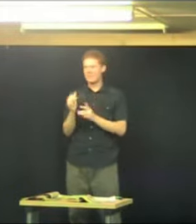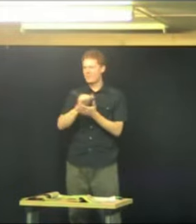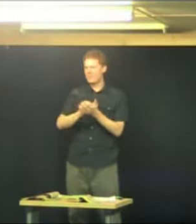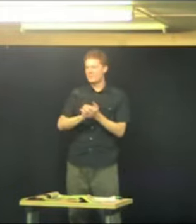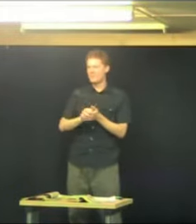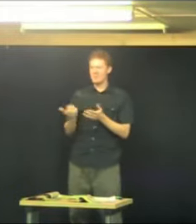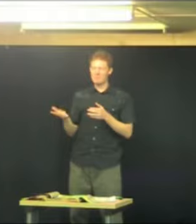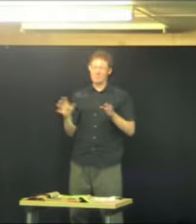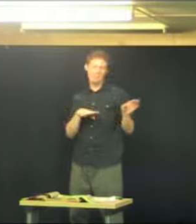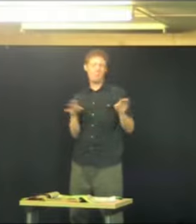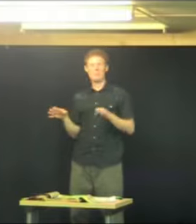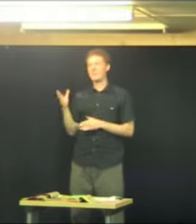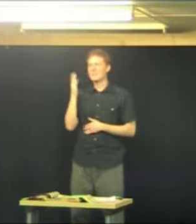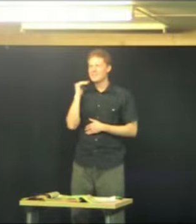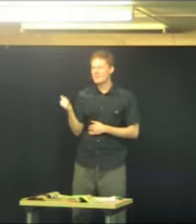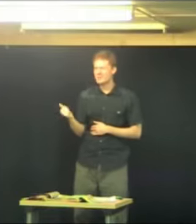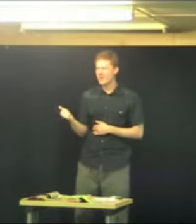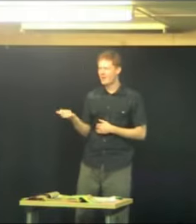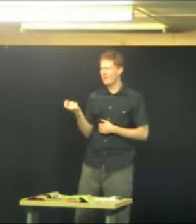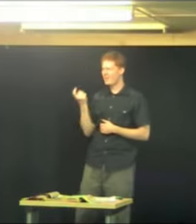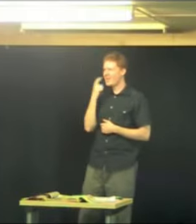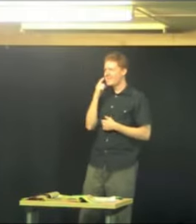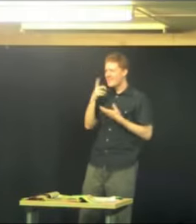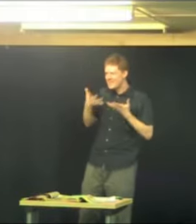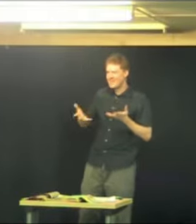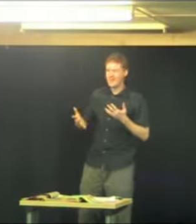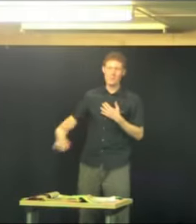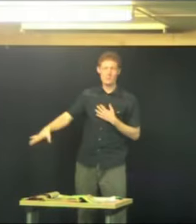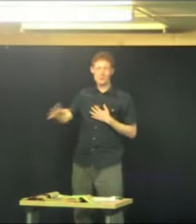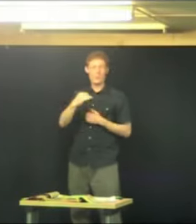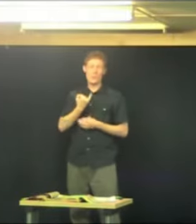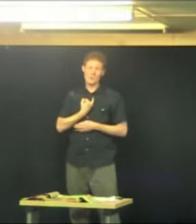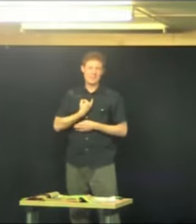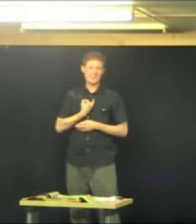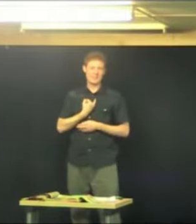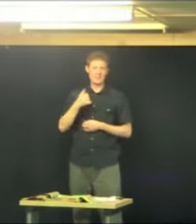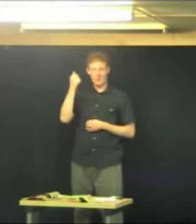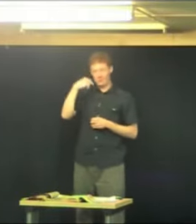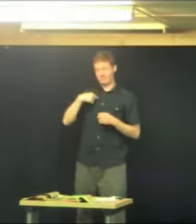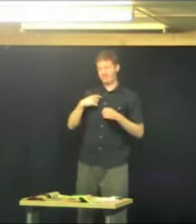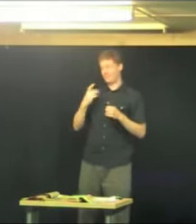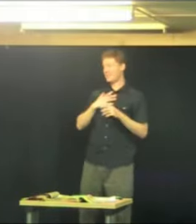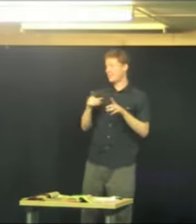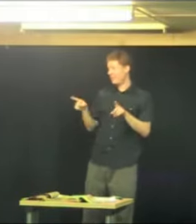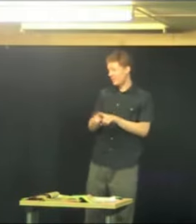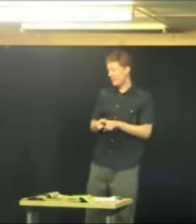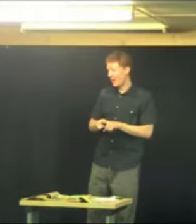But that thinking means it is easy to let sin continue and we are all guilty of sinning, I am the same